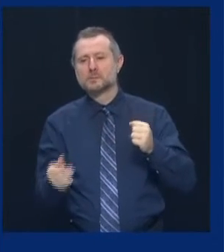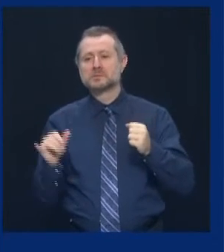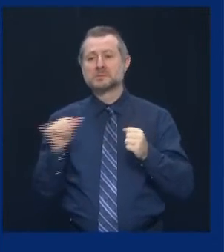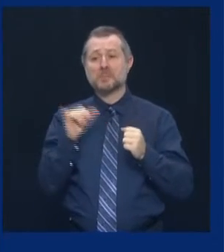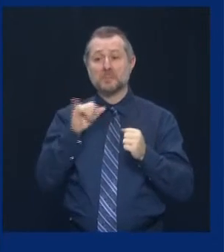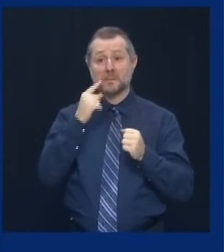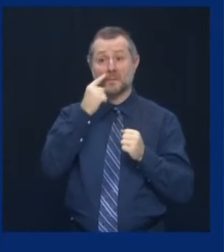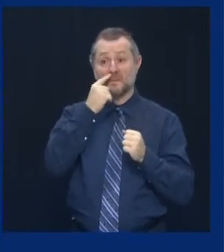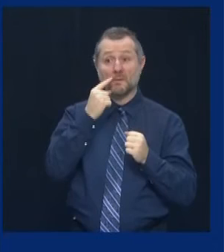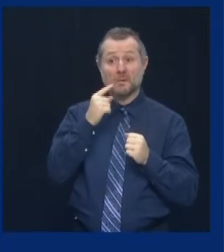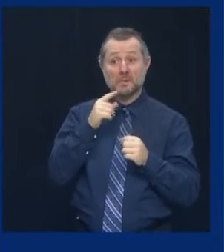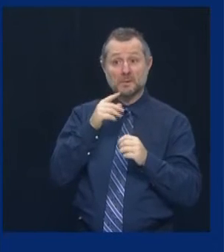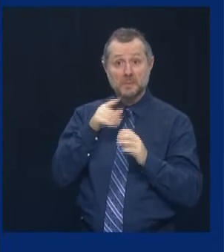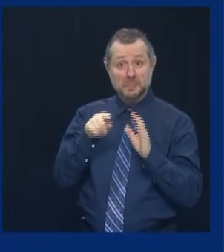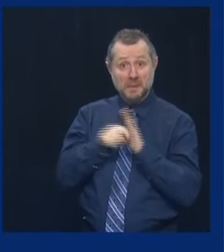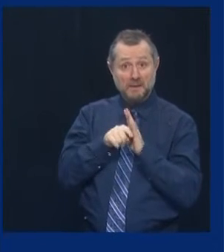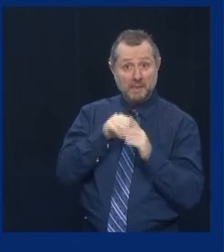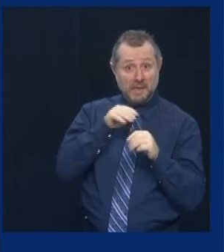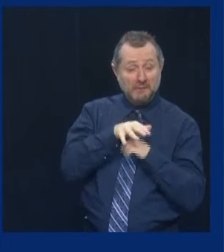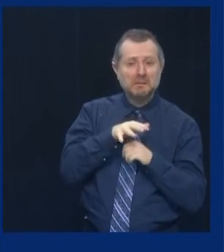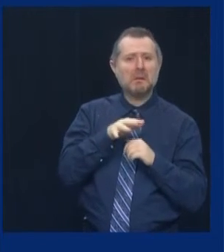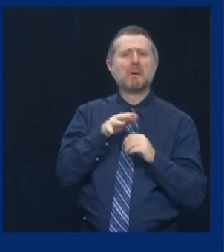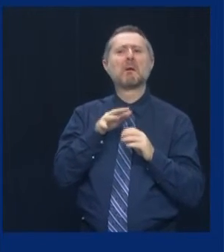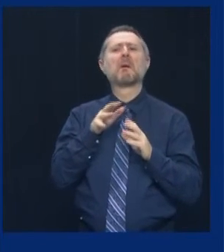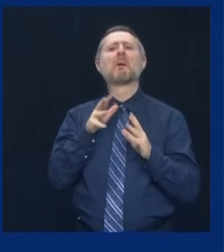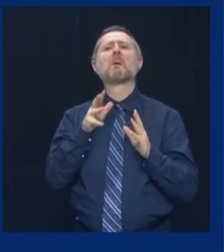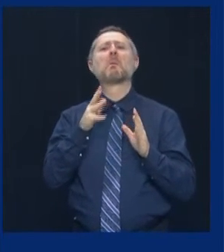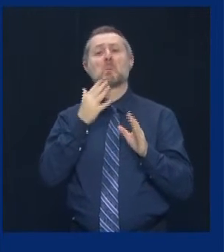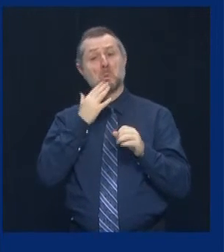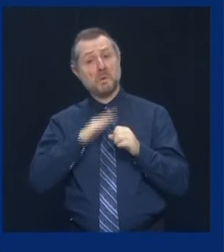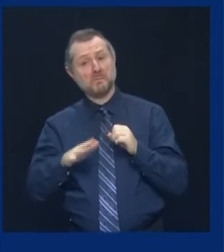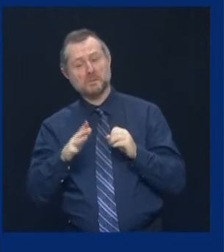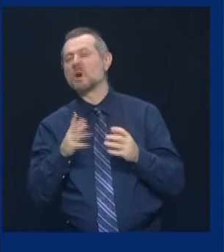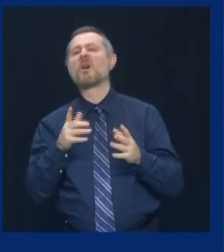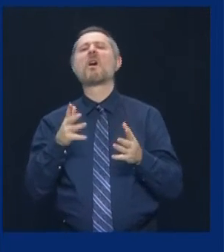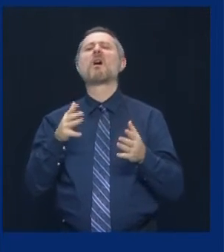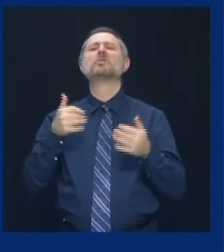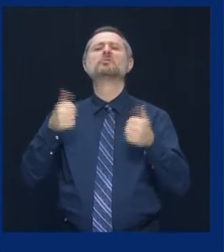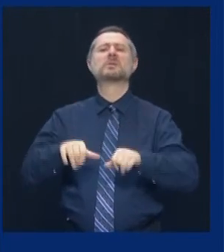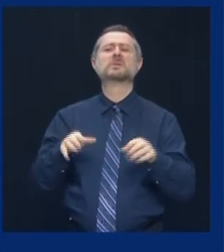IS A NEGATIVE TEST GOOD ENOUGH OR SHOULD WE SHUT IT DOWN